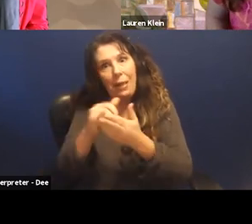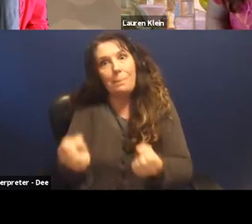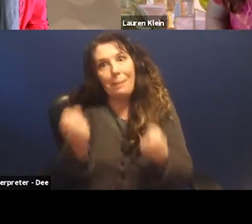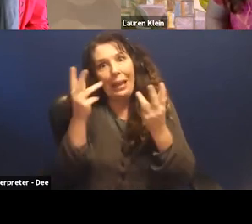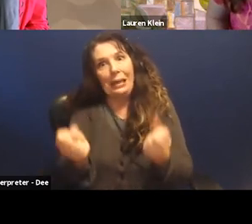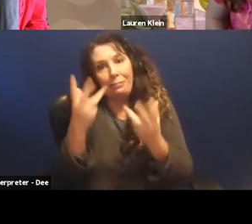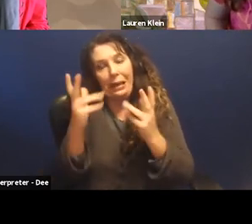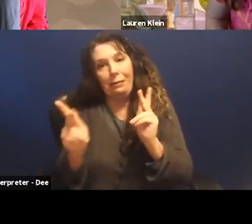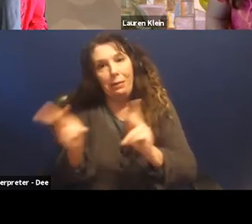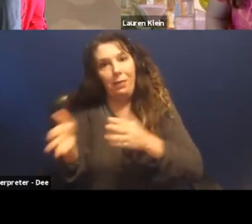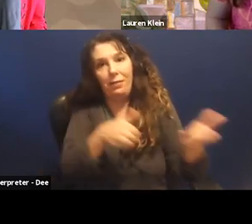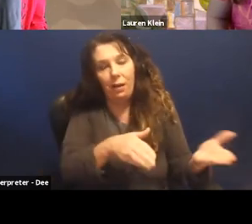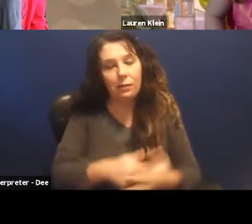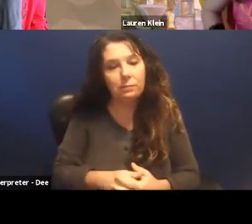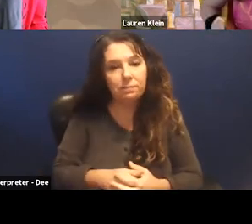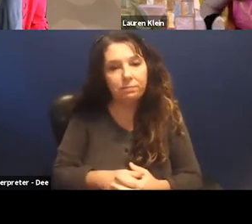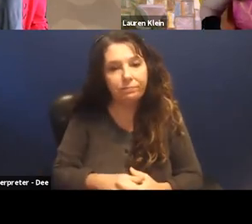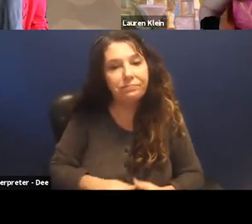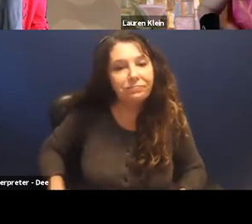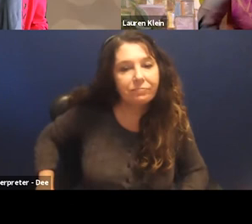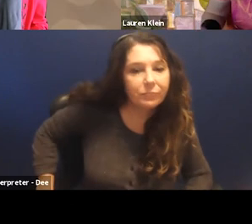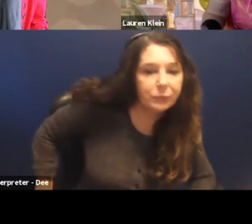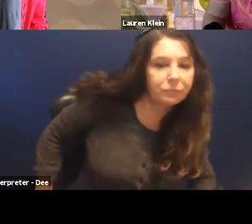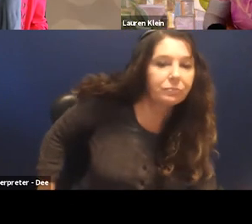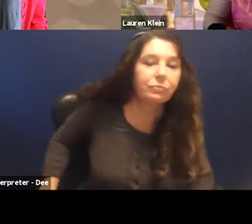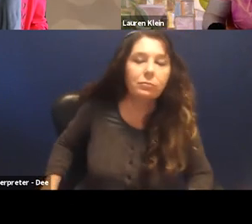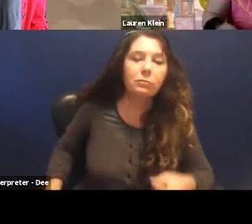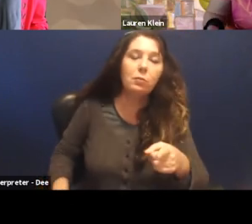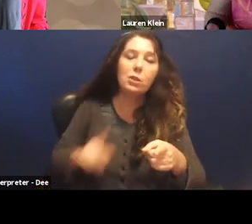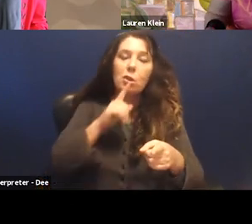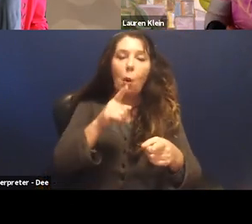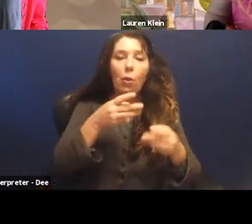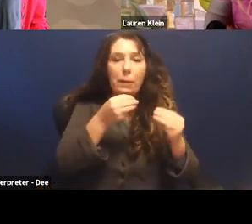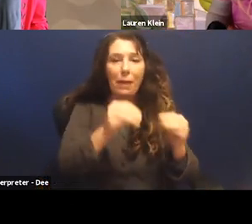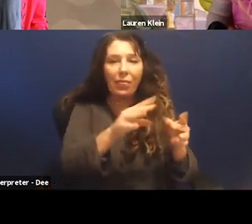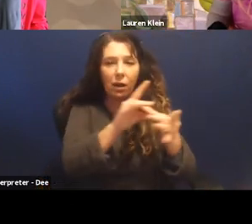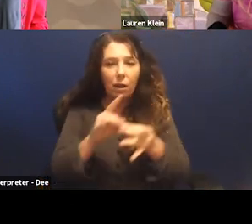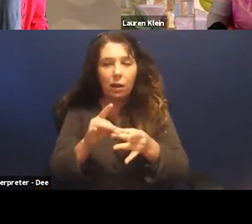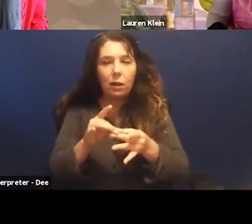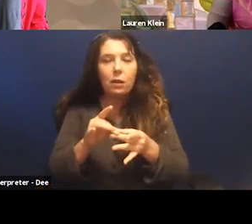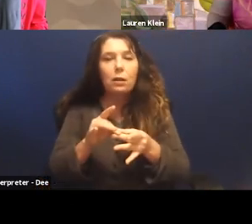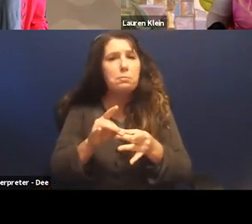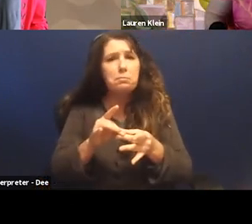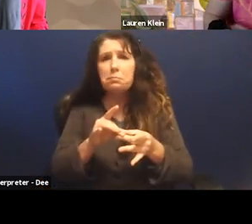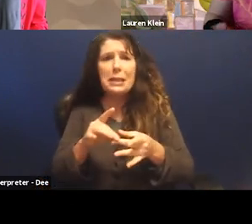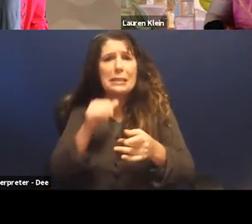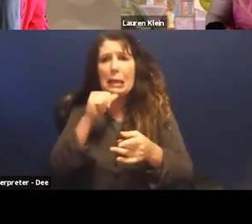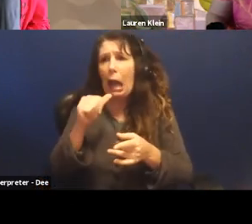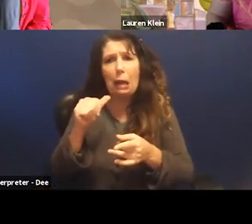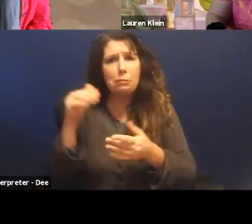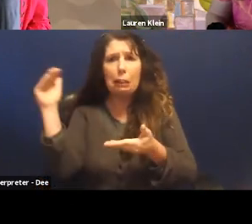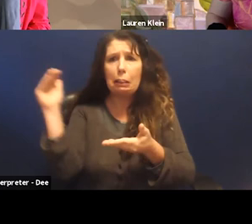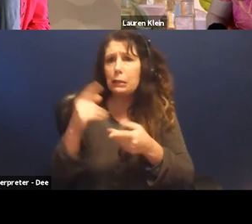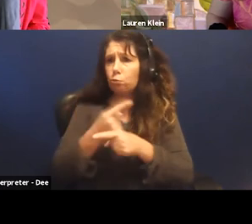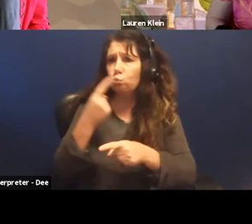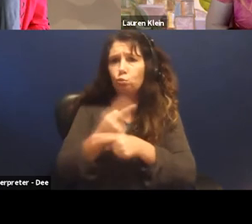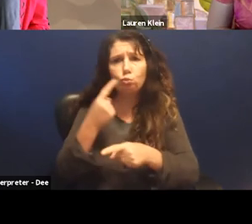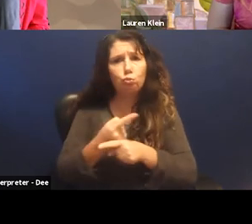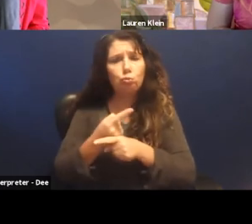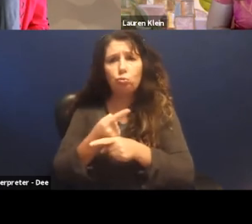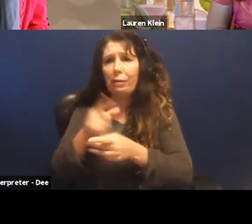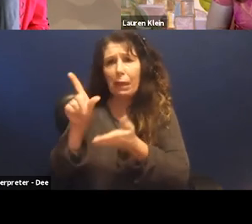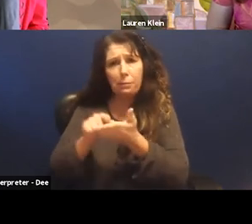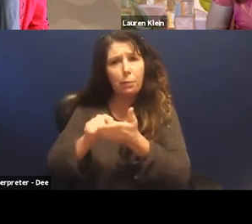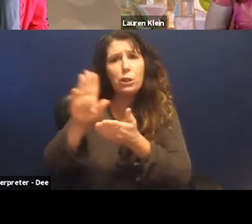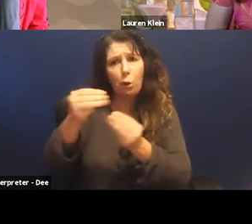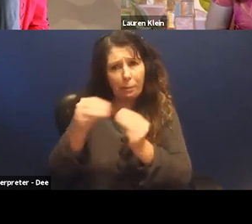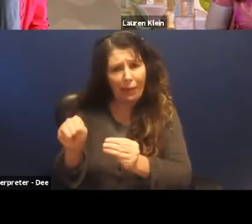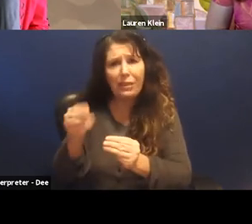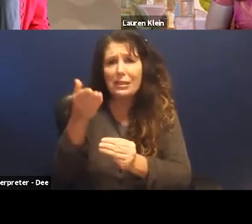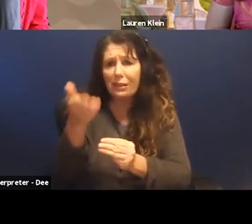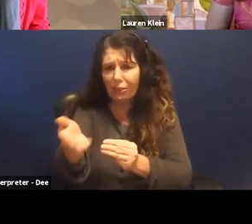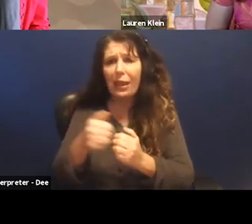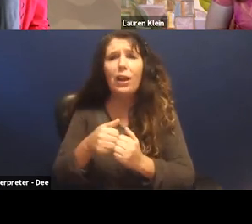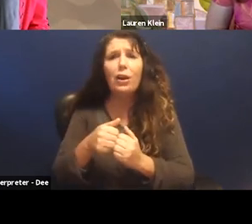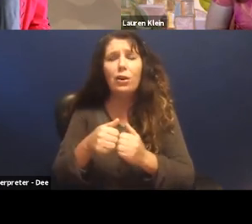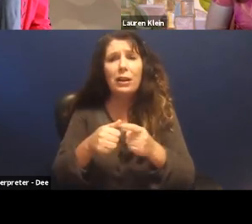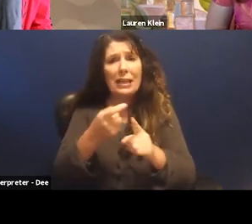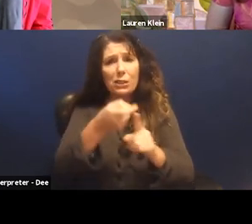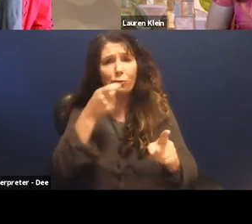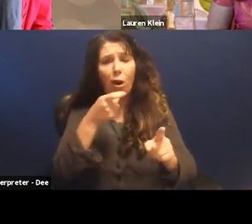Now, methodological mythologically it's you know no less statistically sound than any other study you know they publish their methods on the site. The data about the people derive from a National Crime data set released by the federal government.